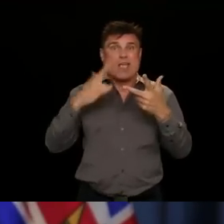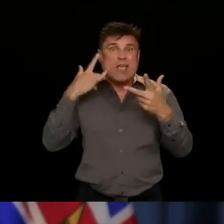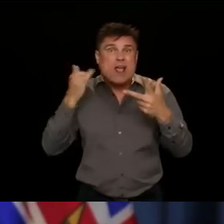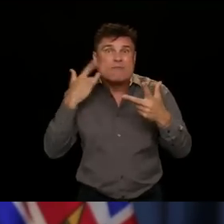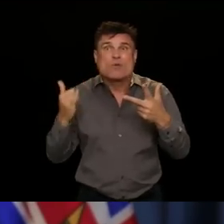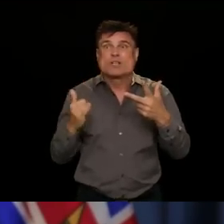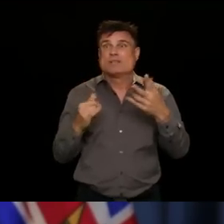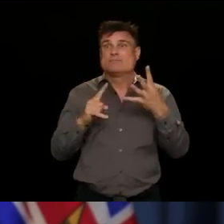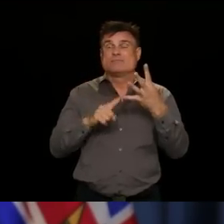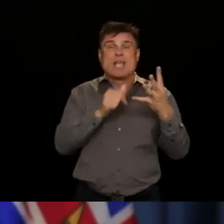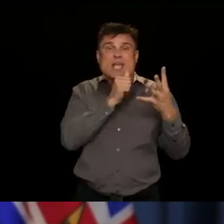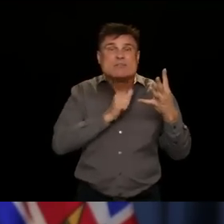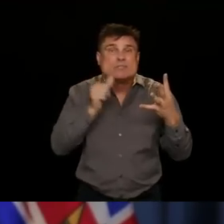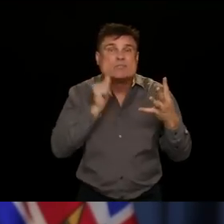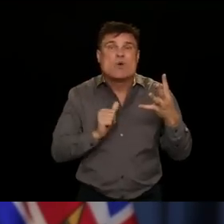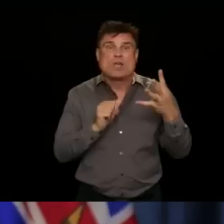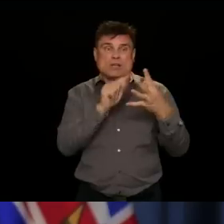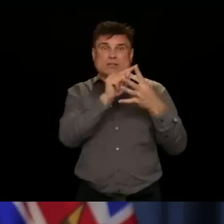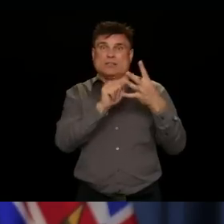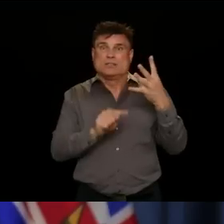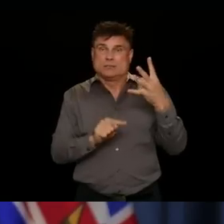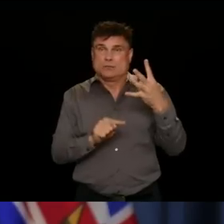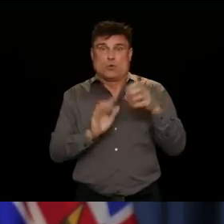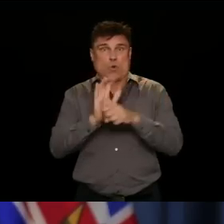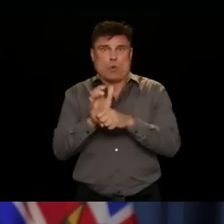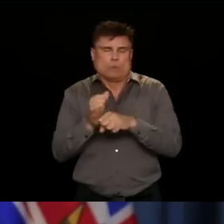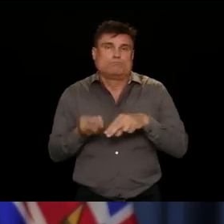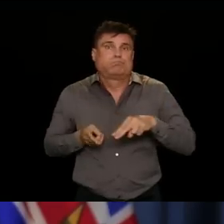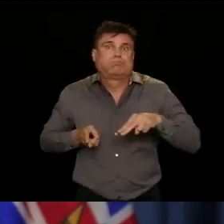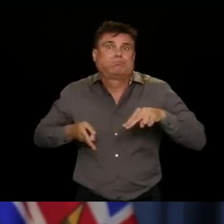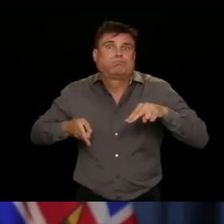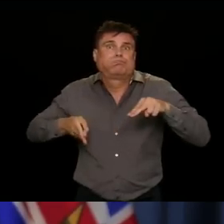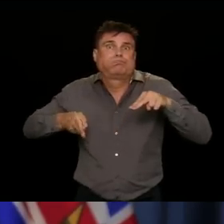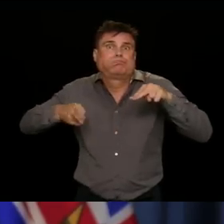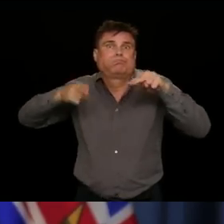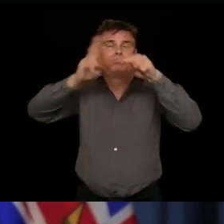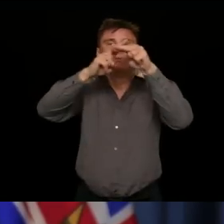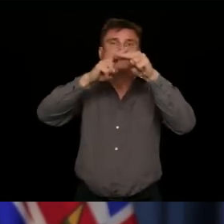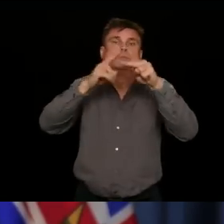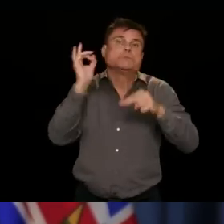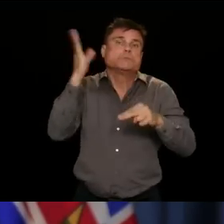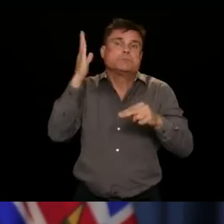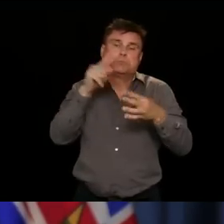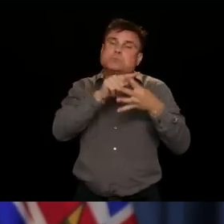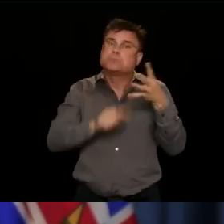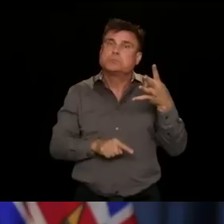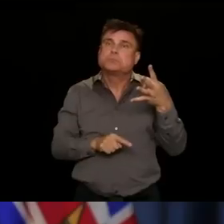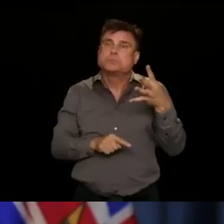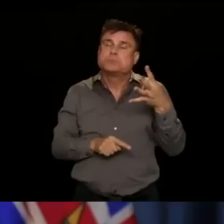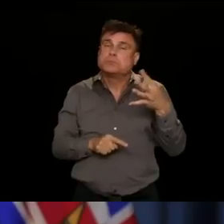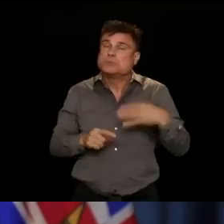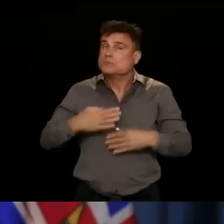The evidence in Washington state, in Oregon, California, Nevada and Arizona,